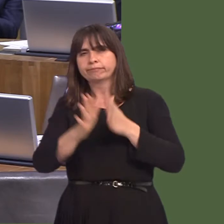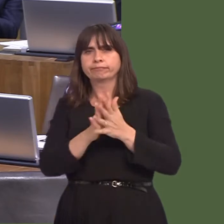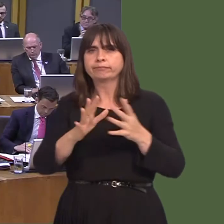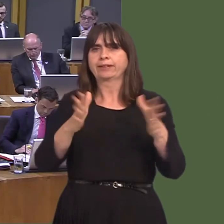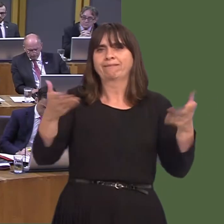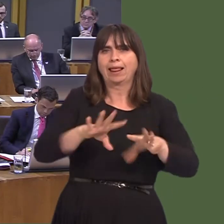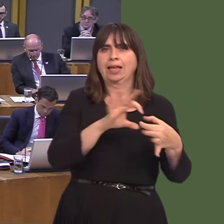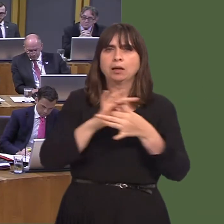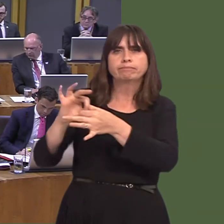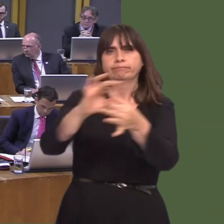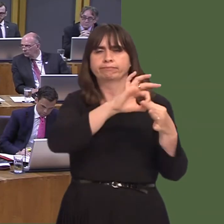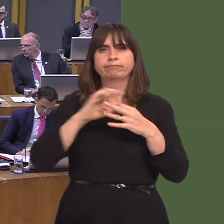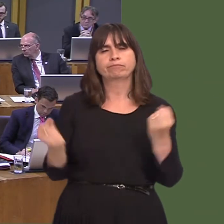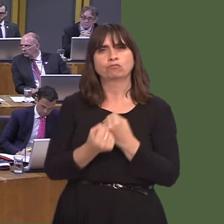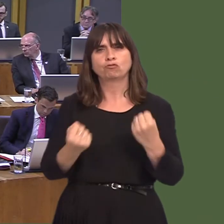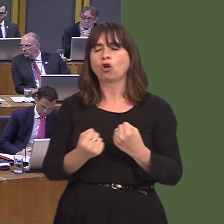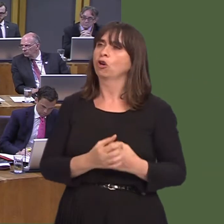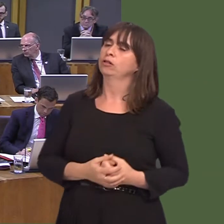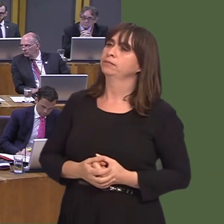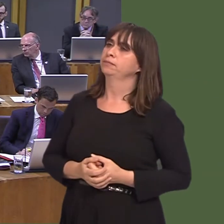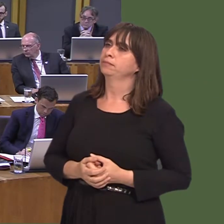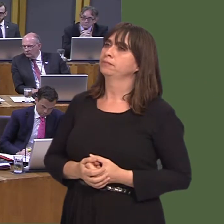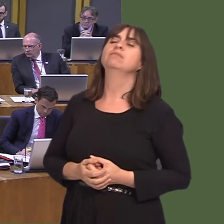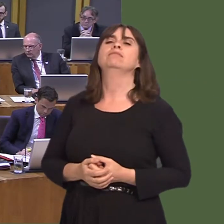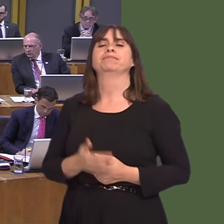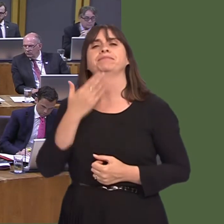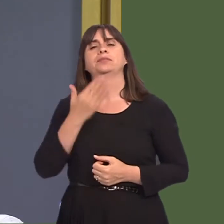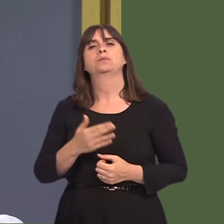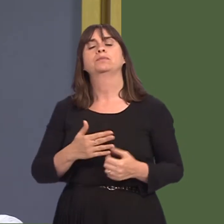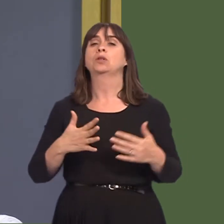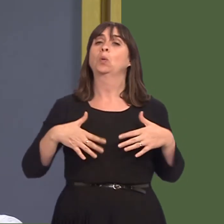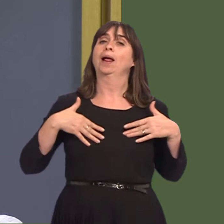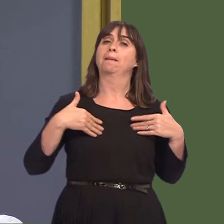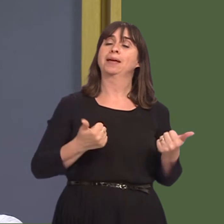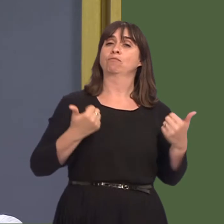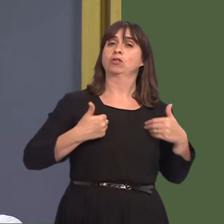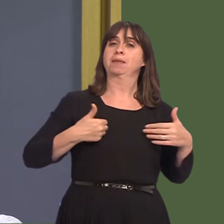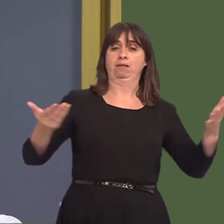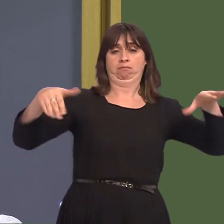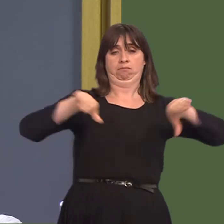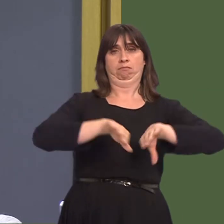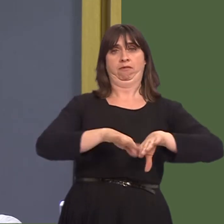Dawn Bowden AM: Thank you for that, First Minister. Securing the well-being and prosperity of our Valleys towns and communities remains